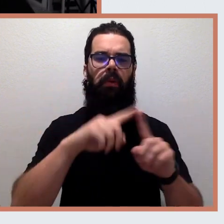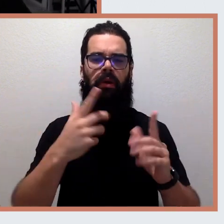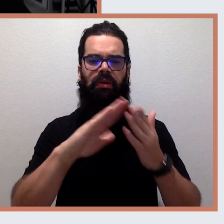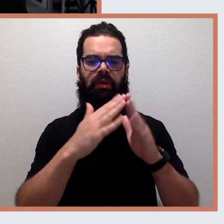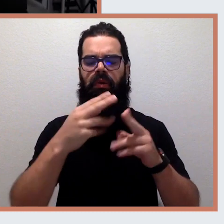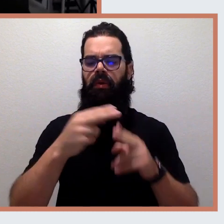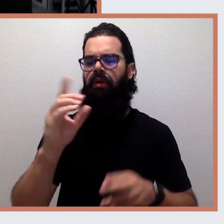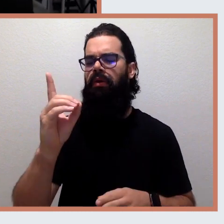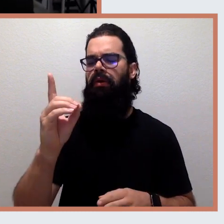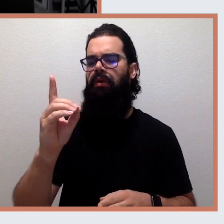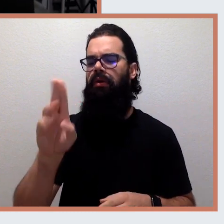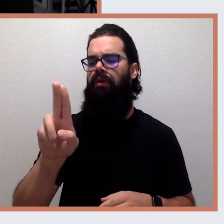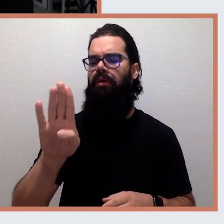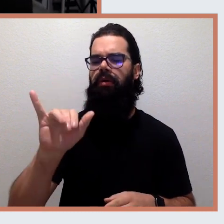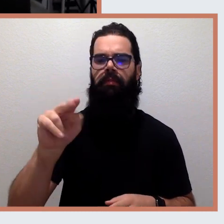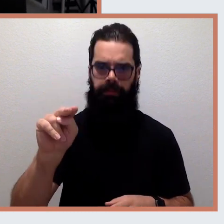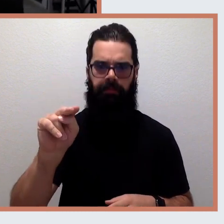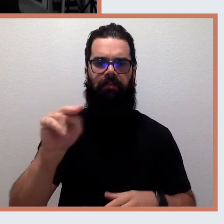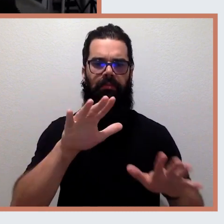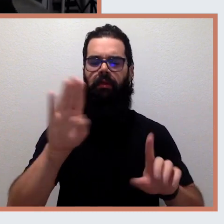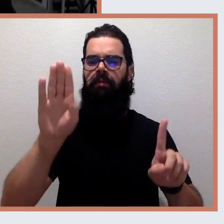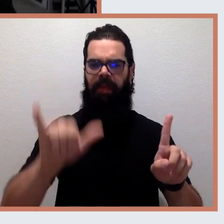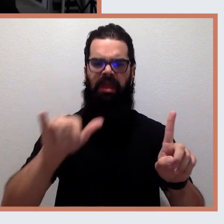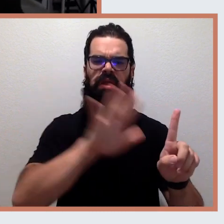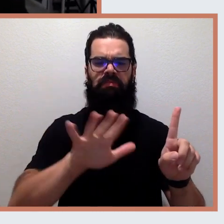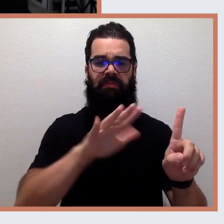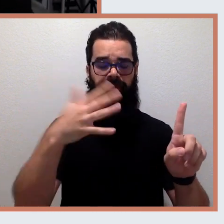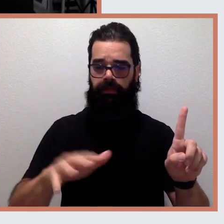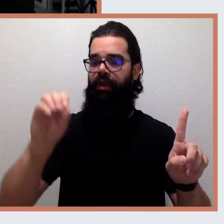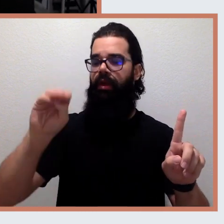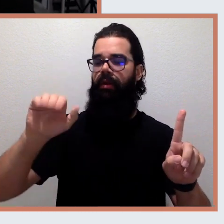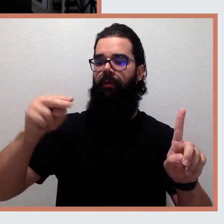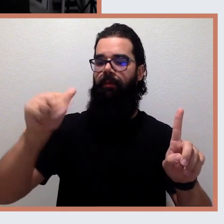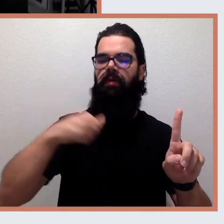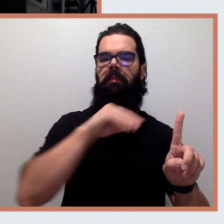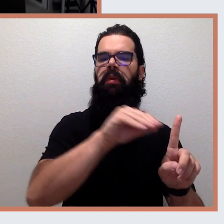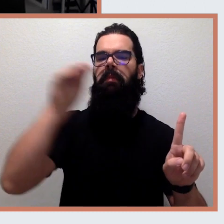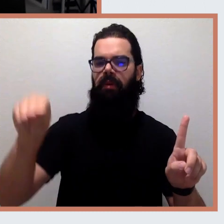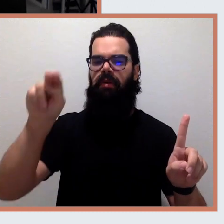and then I moved to a city called Dublin, so I grew up in the Bay, and then I moved to Omaha, Nebraska,